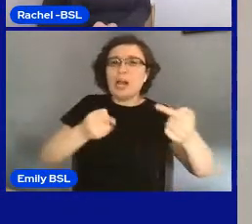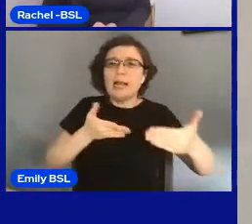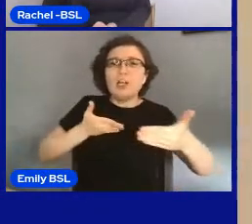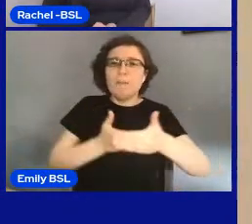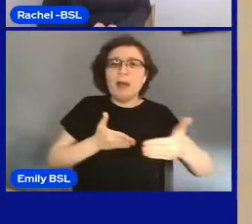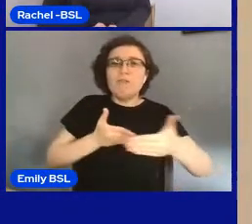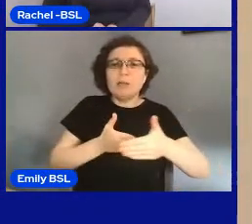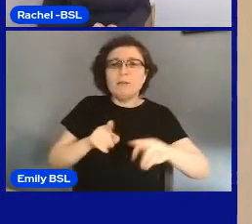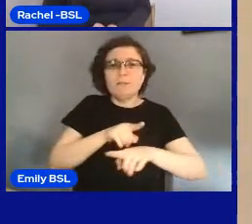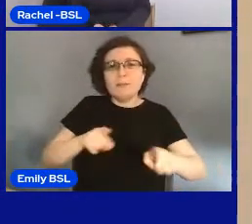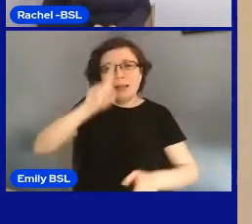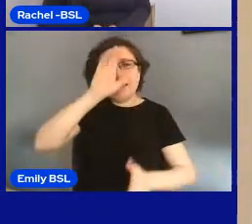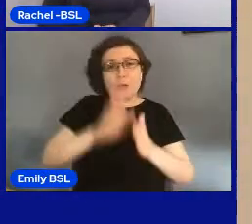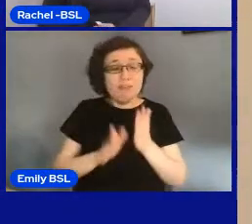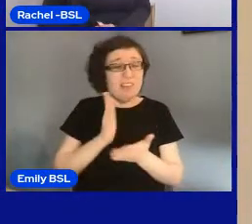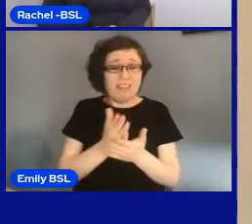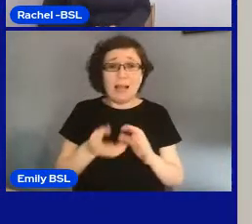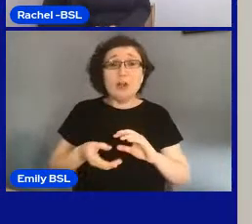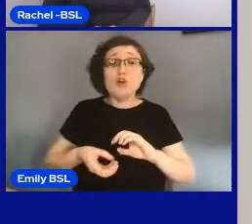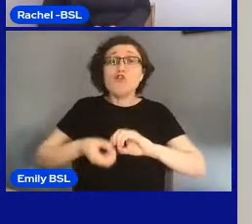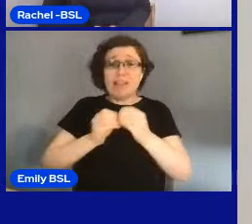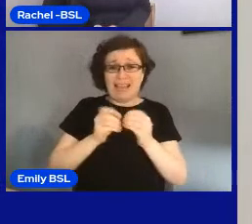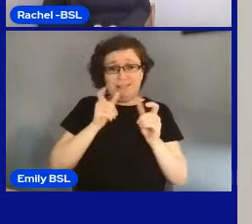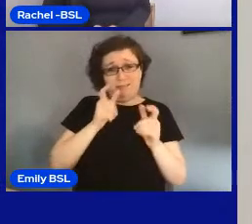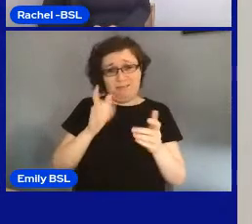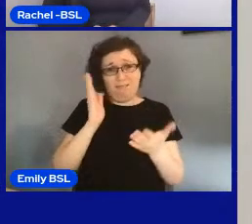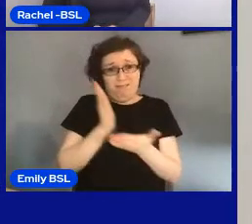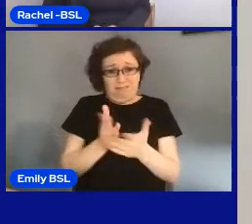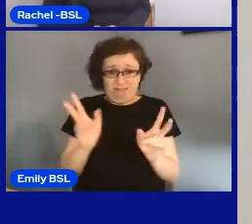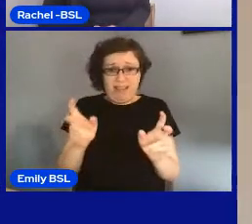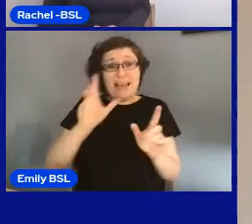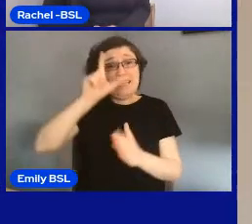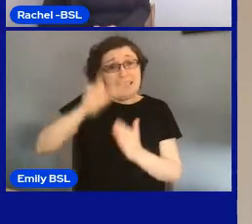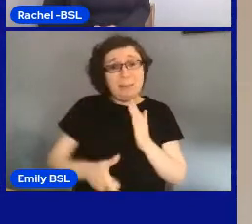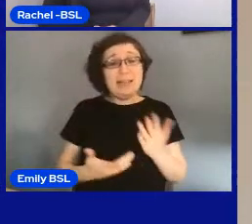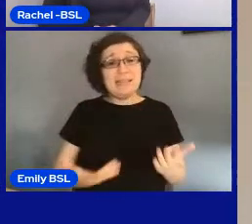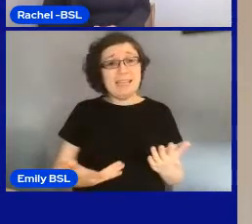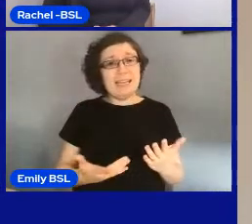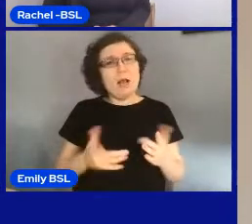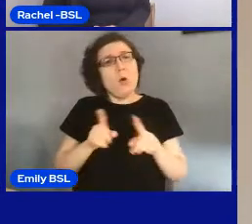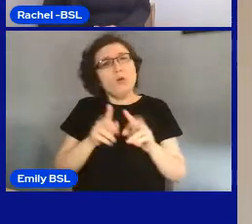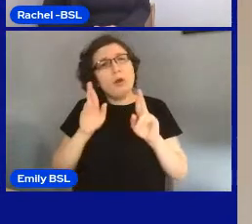as a way of challenging the barriers that are experienced that create disability and to feel